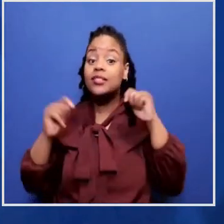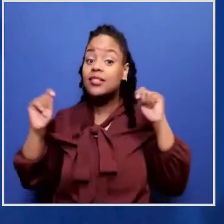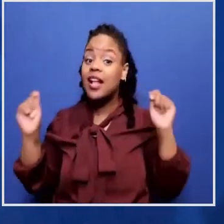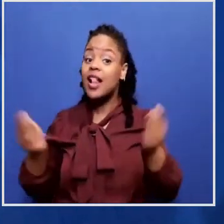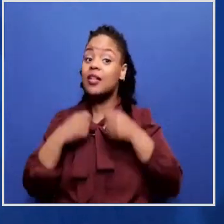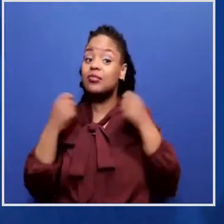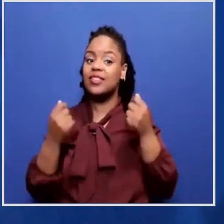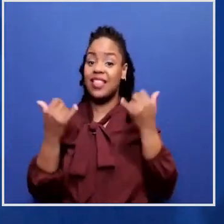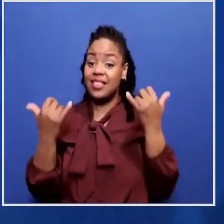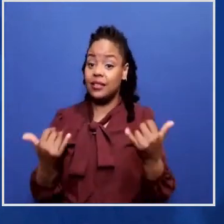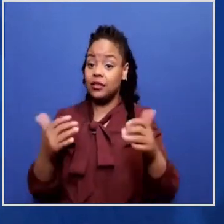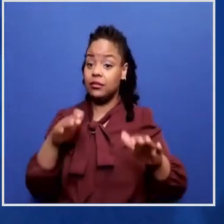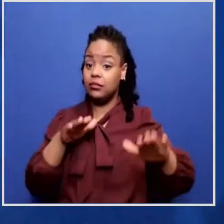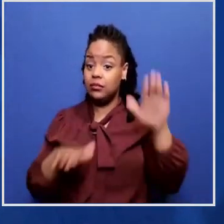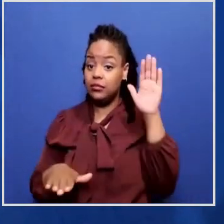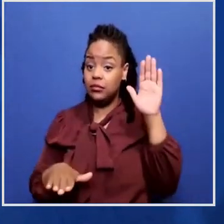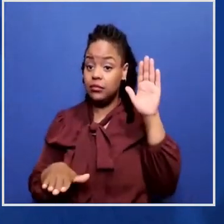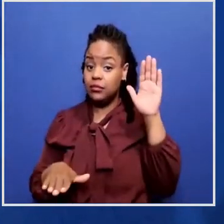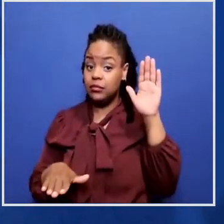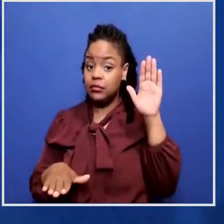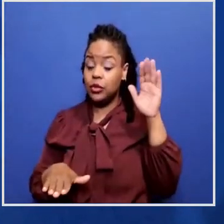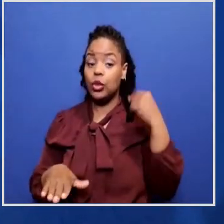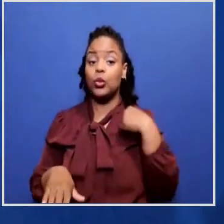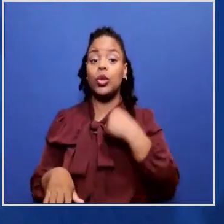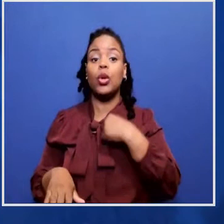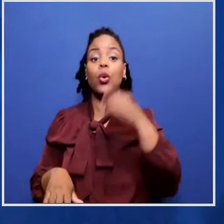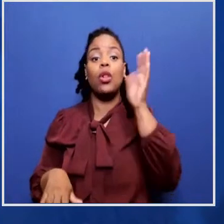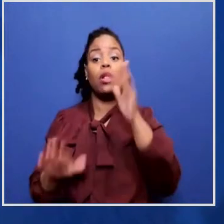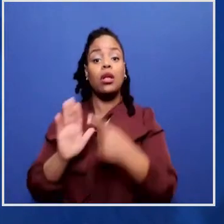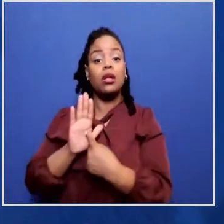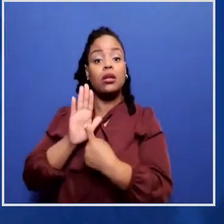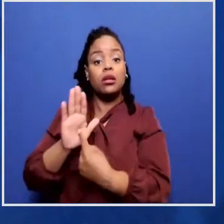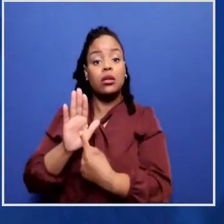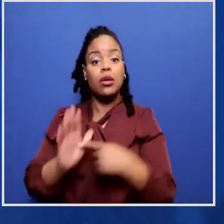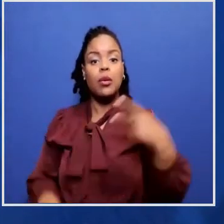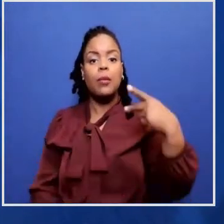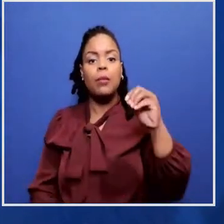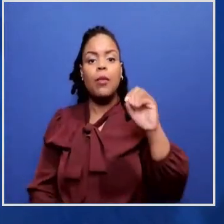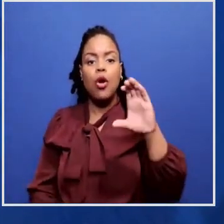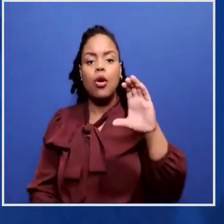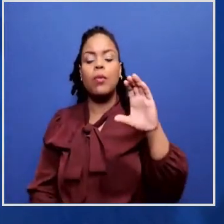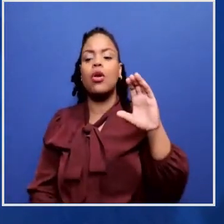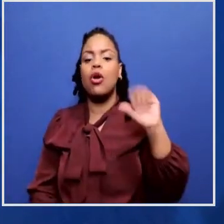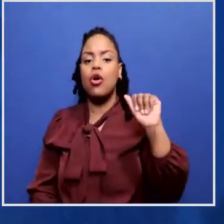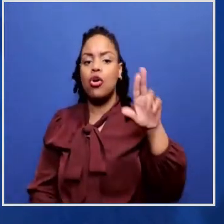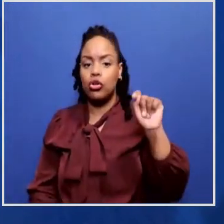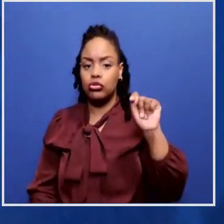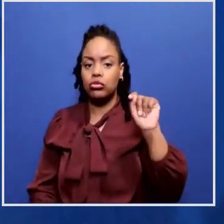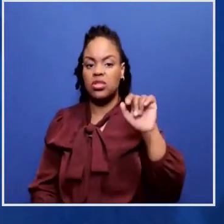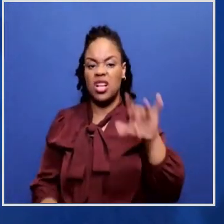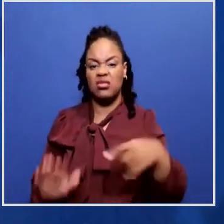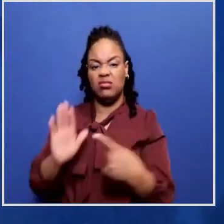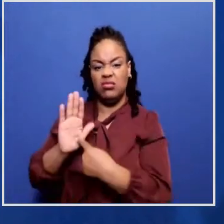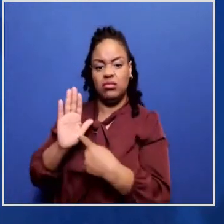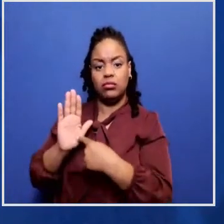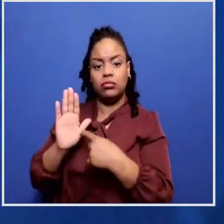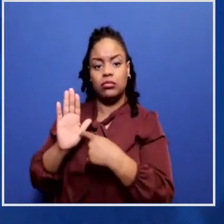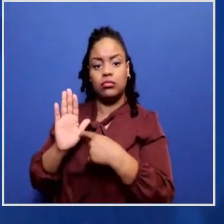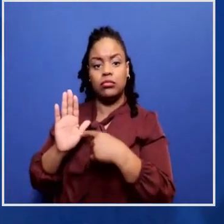AND AT A TIME WHEN AMERICANS ARE UNABLE TO CELEBRATE THIS MOMENTOUS OCCASION, THE PRESIDENTIAL INAUGURAL COMMITTEE IS INSTALLING AN EXTENSIVE, PUBLIC ART DISPLAY